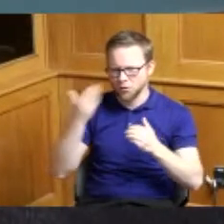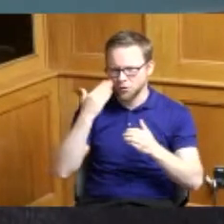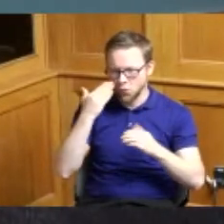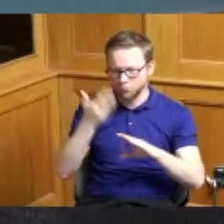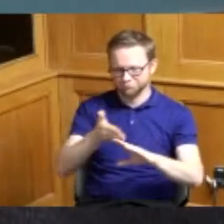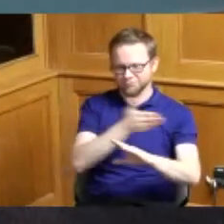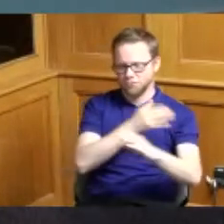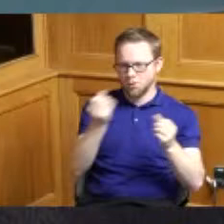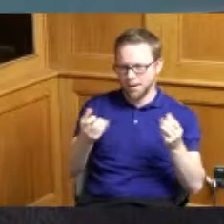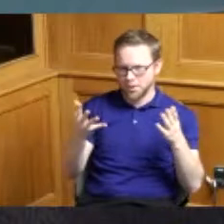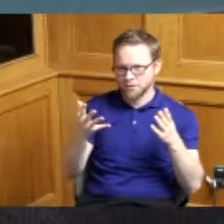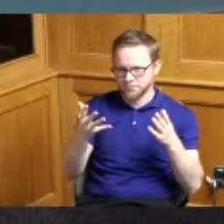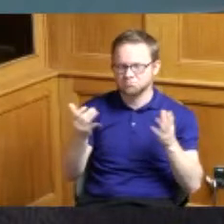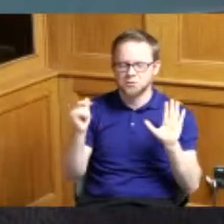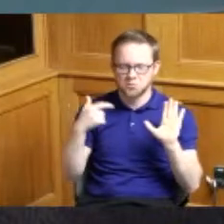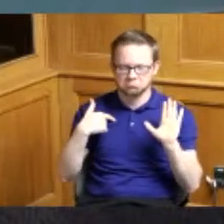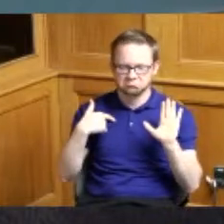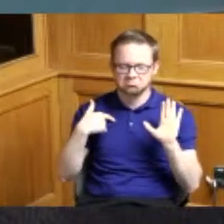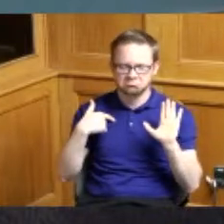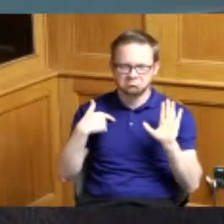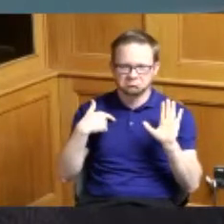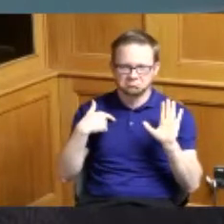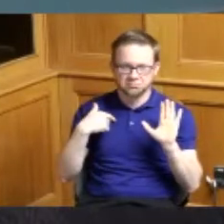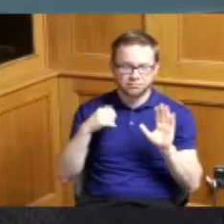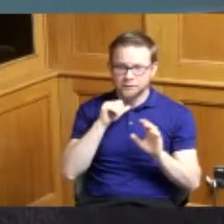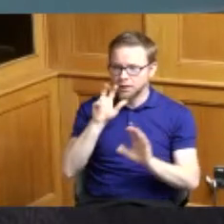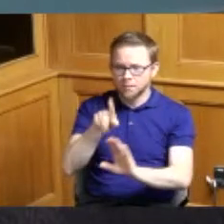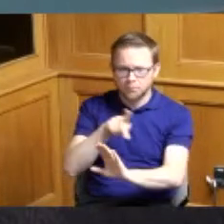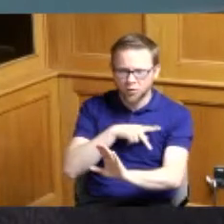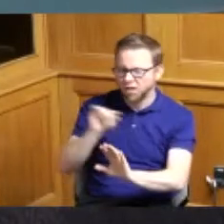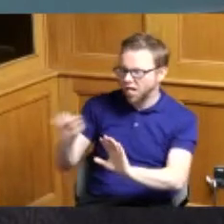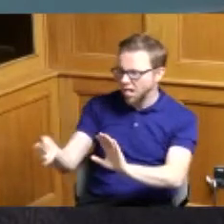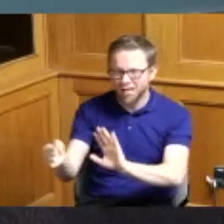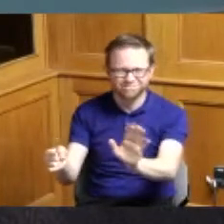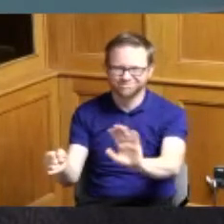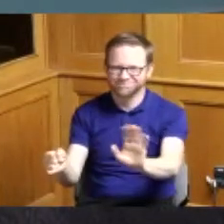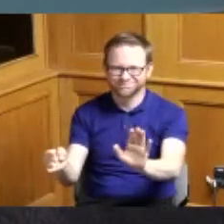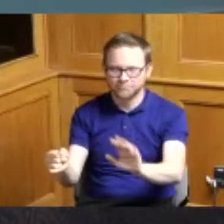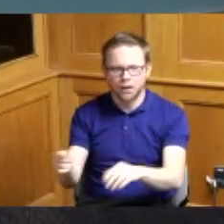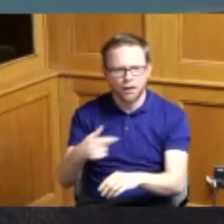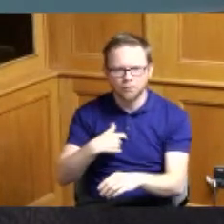uh with that I'm not uh you know it's nothing personal I don't want to stop FIFA I don't want